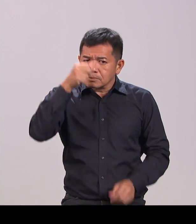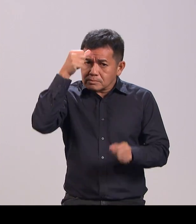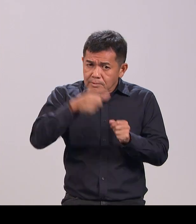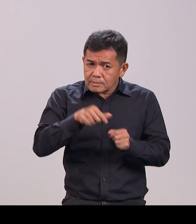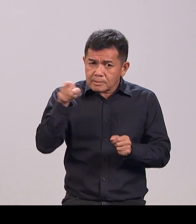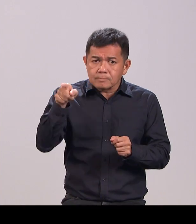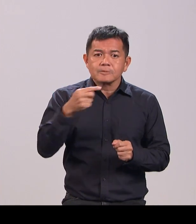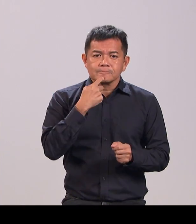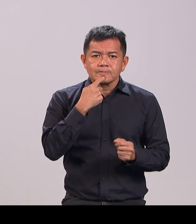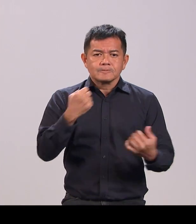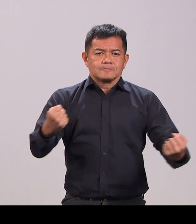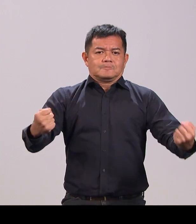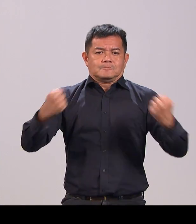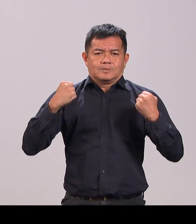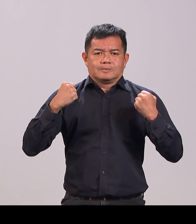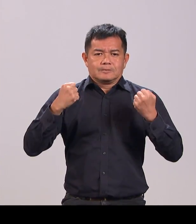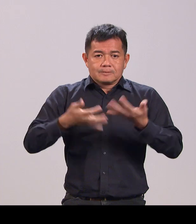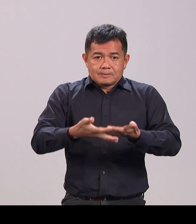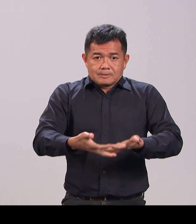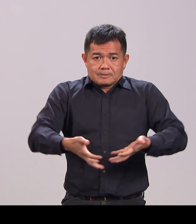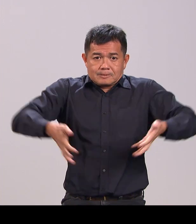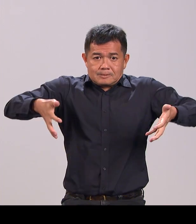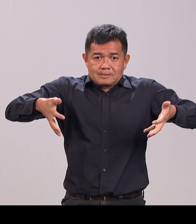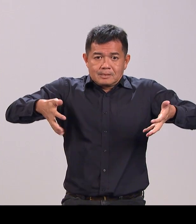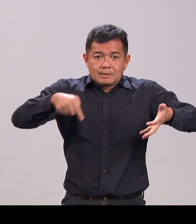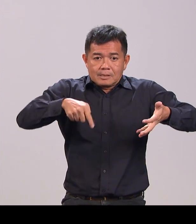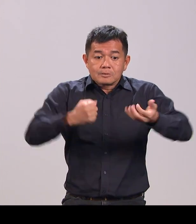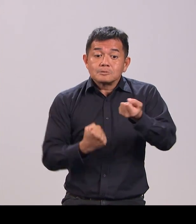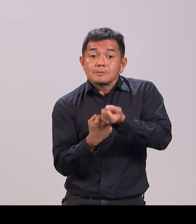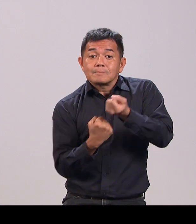These are the ways our economy and our workers can thrive amidst disruption.